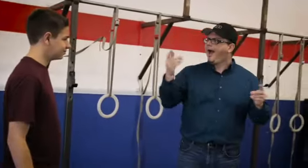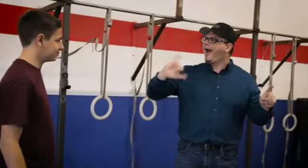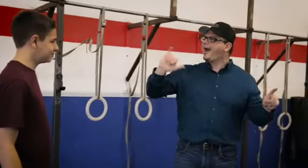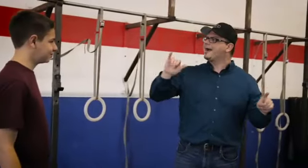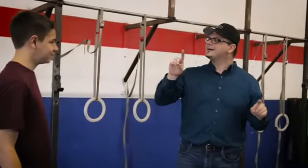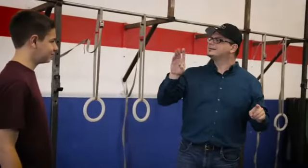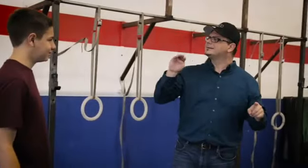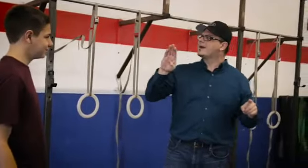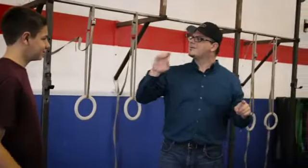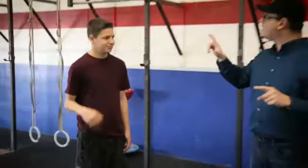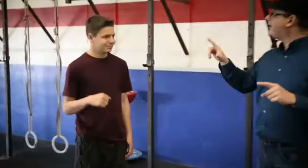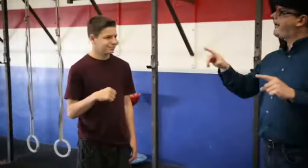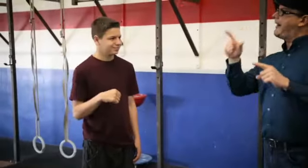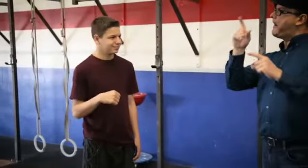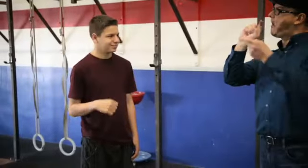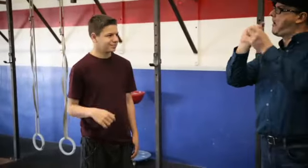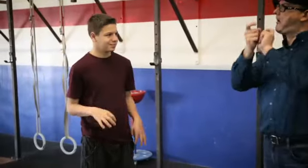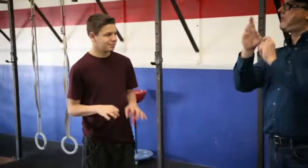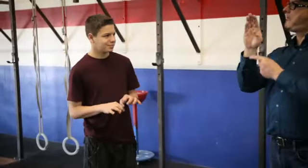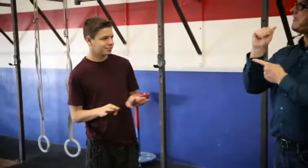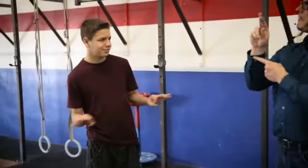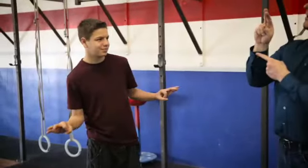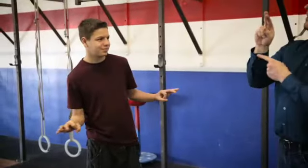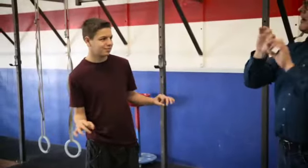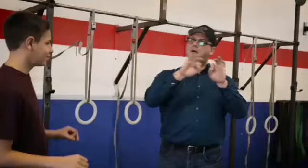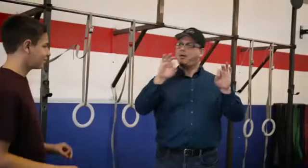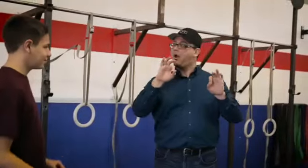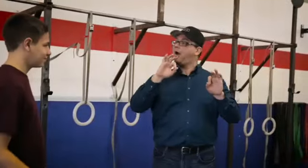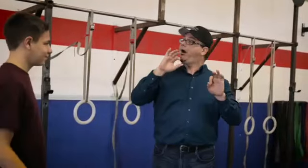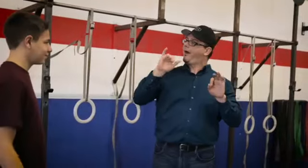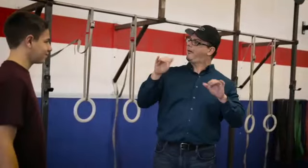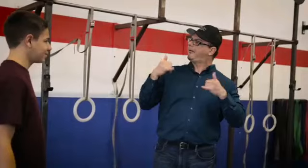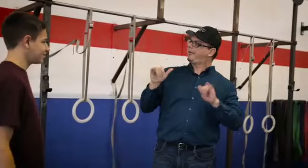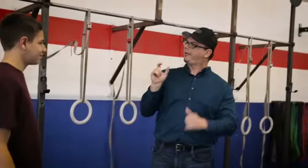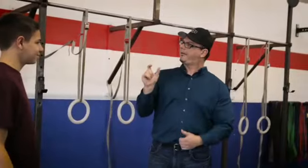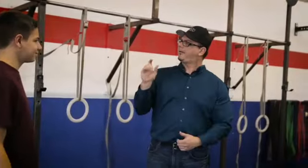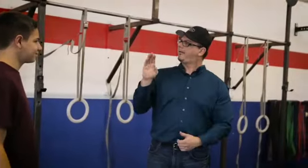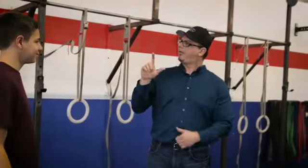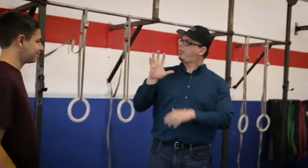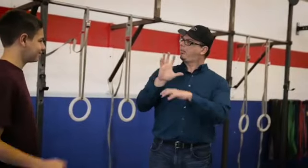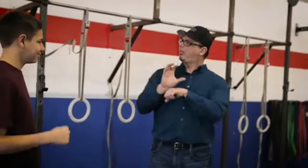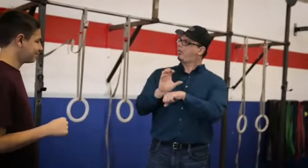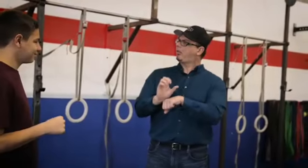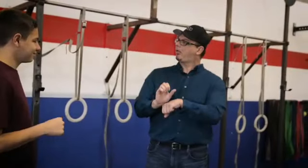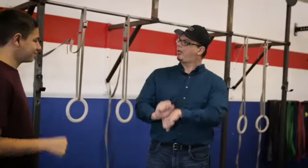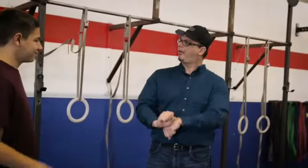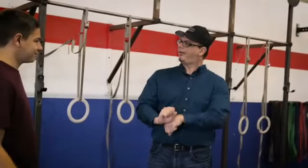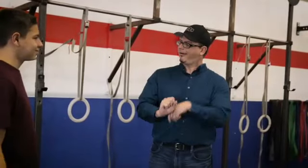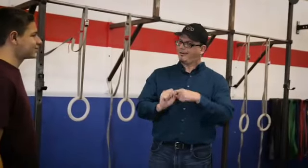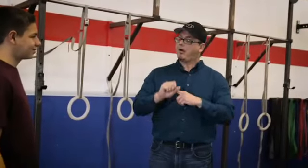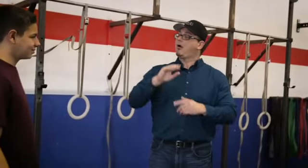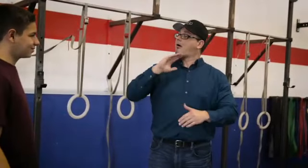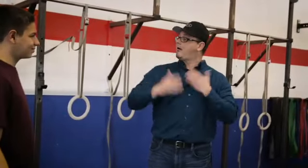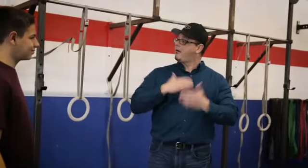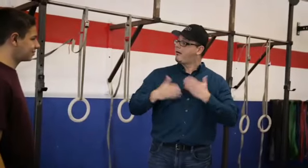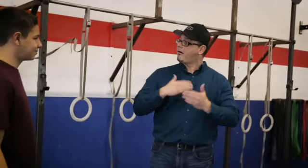It was like a dumbbell, but with a longer bar. So they called it a "barbell". The term bell became ingrained into our vocabulary.